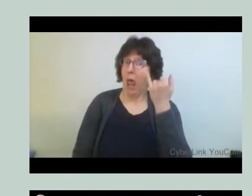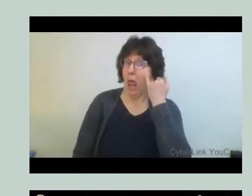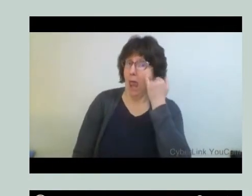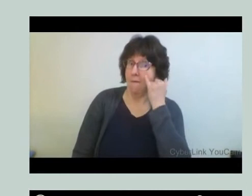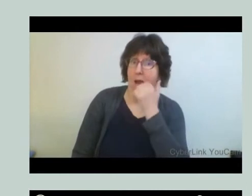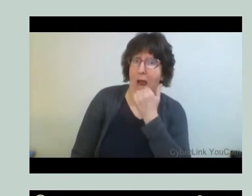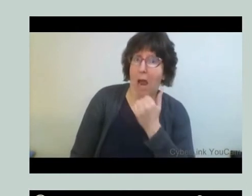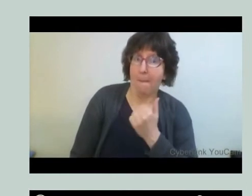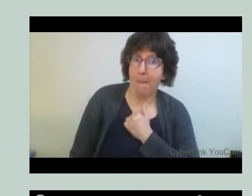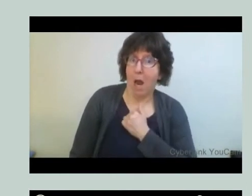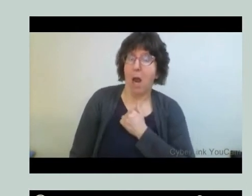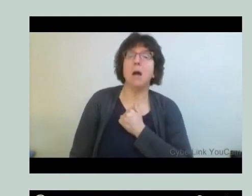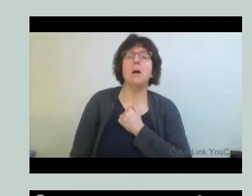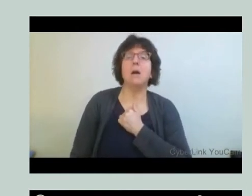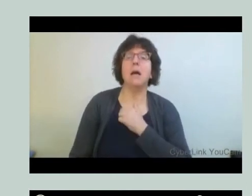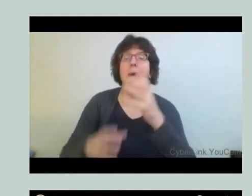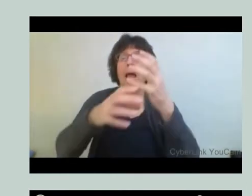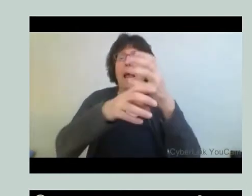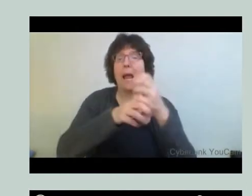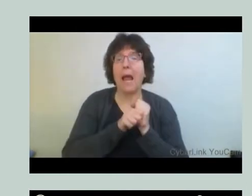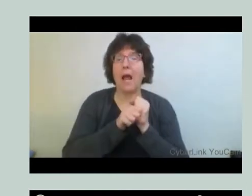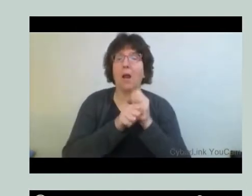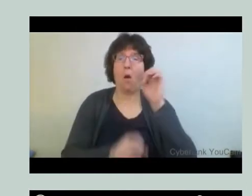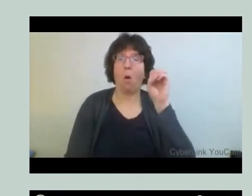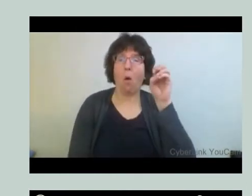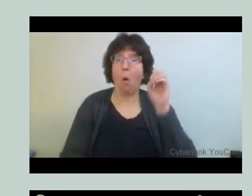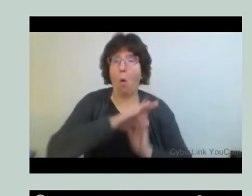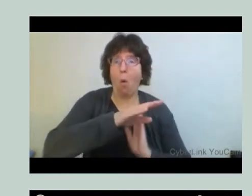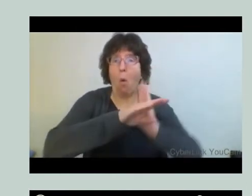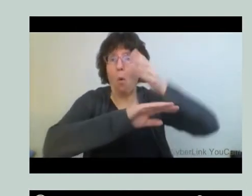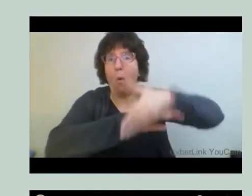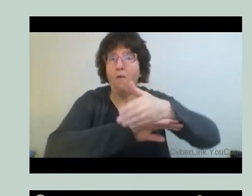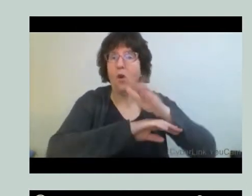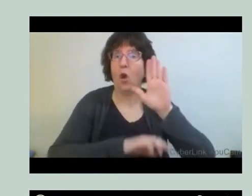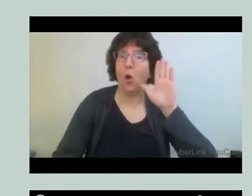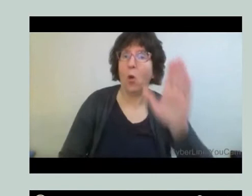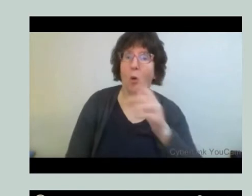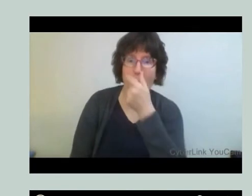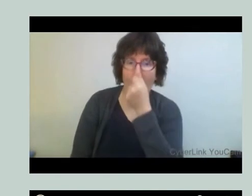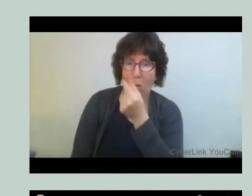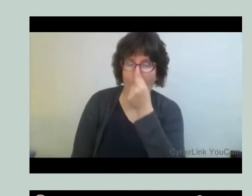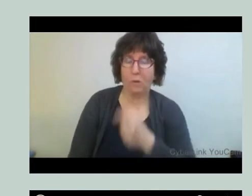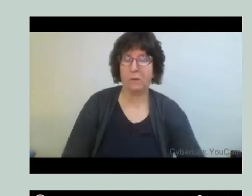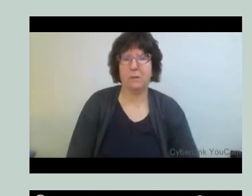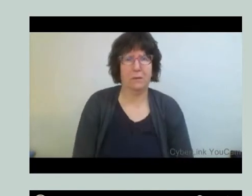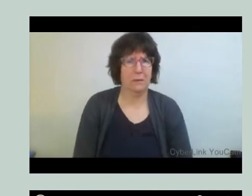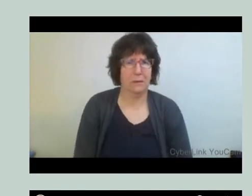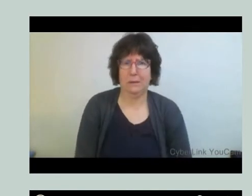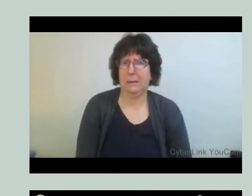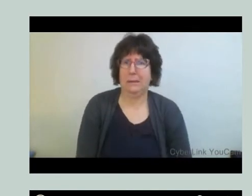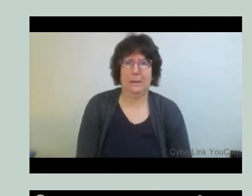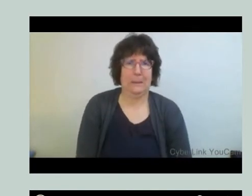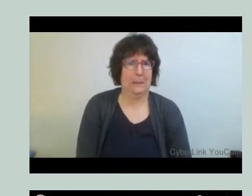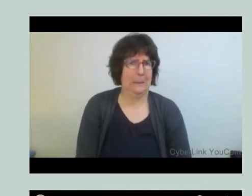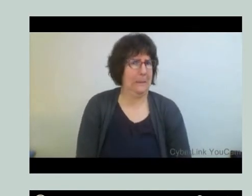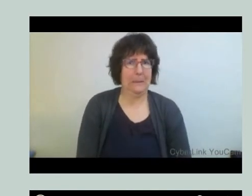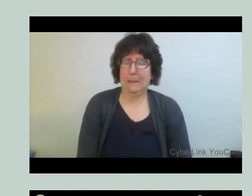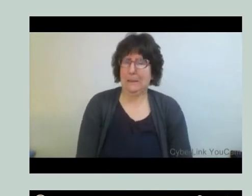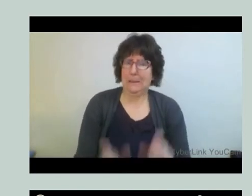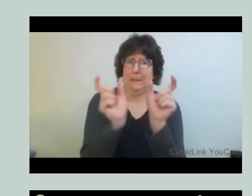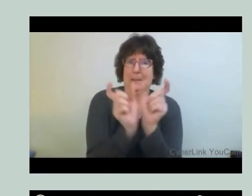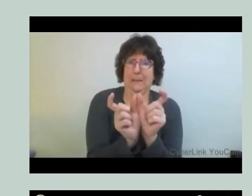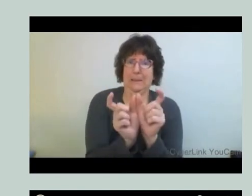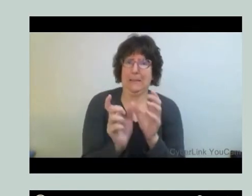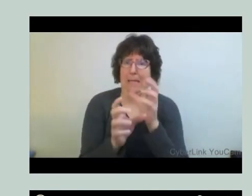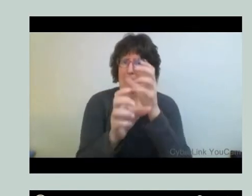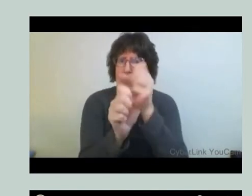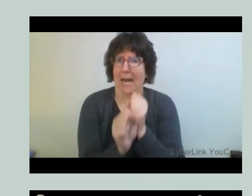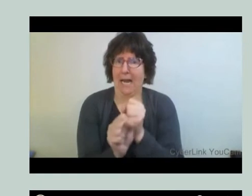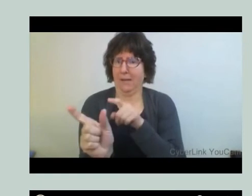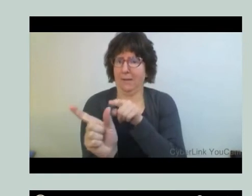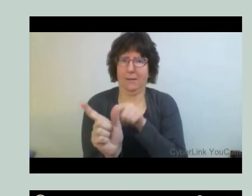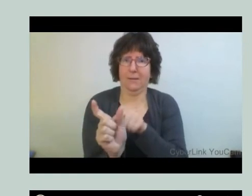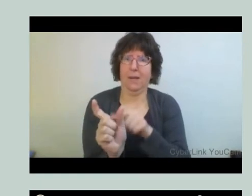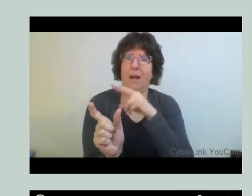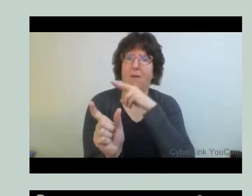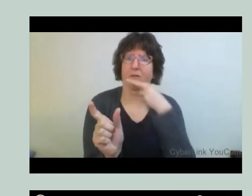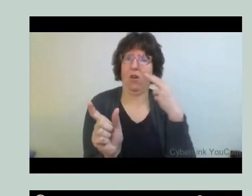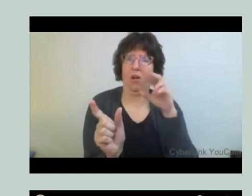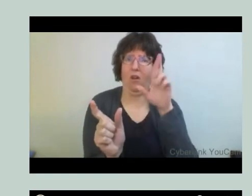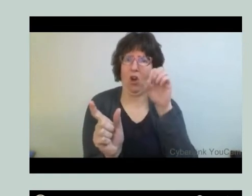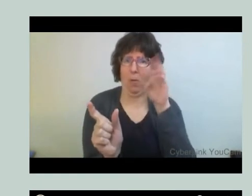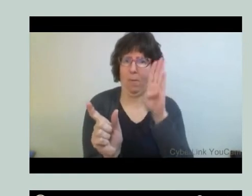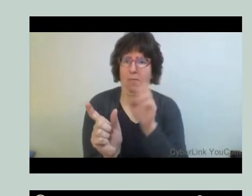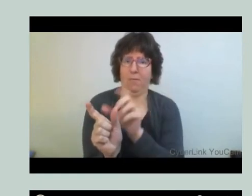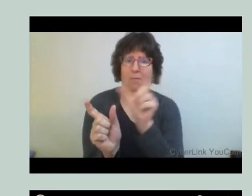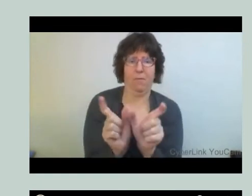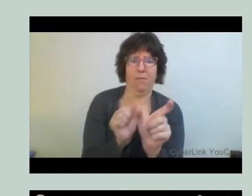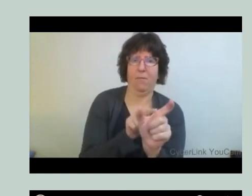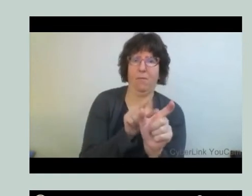Another phrase we see often in English is 'get over'. Perhaps in a sentence like: "I am getting over a cold." It is a phrasal verb.